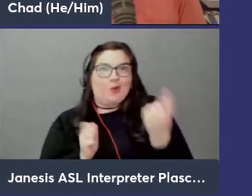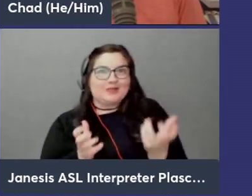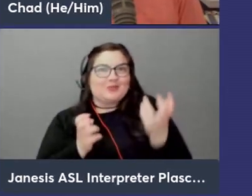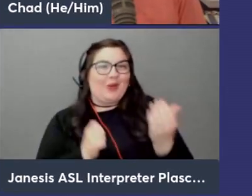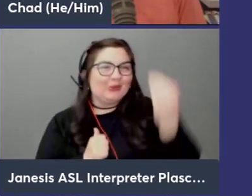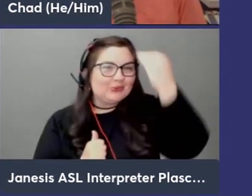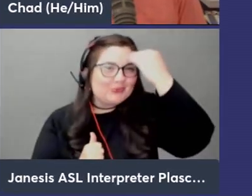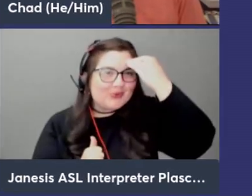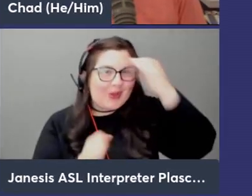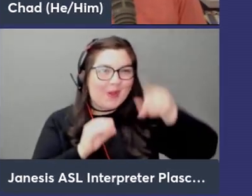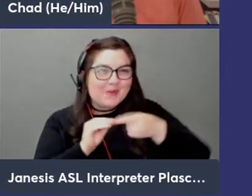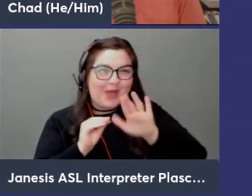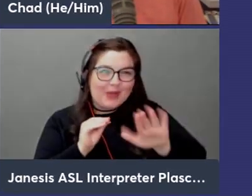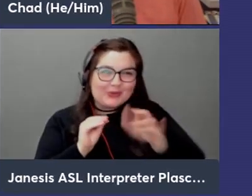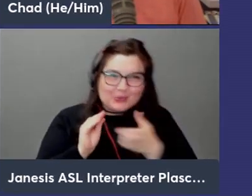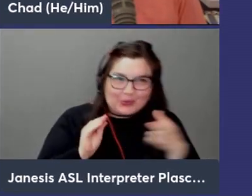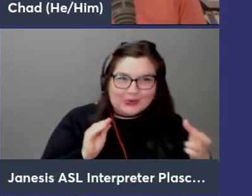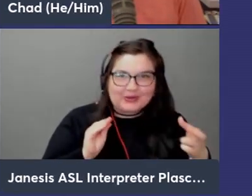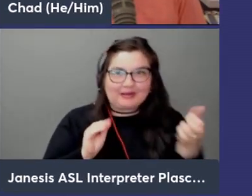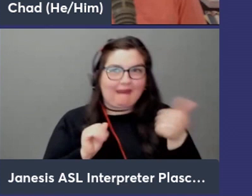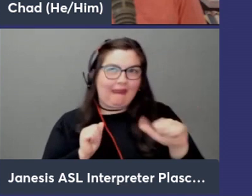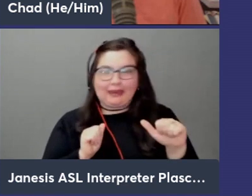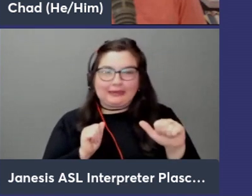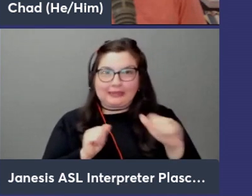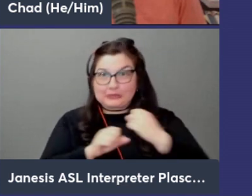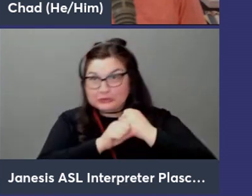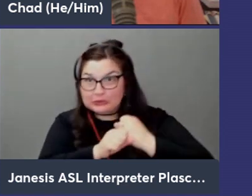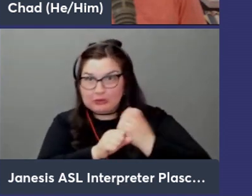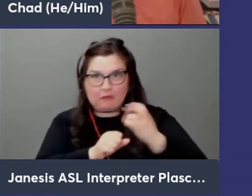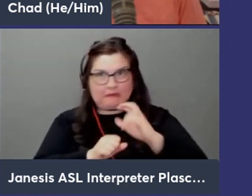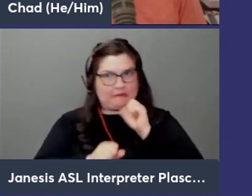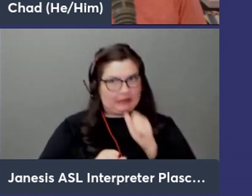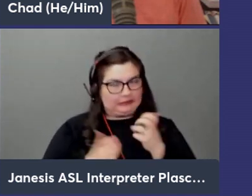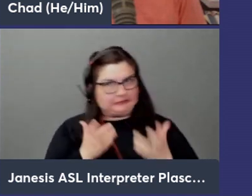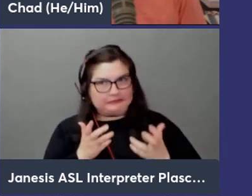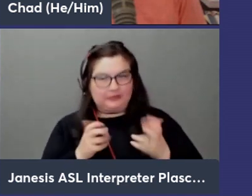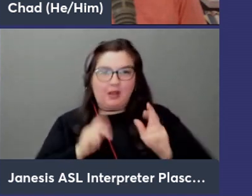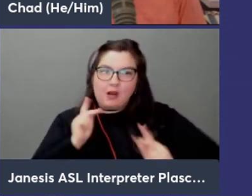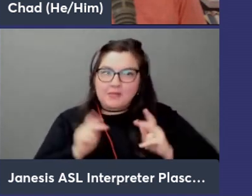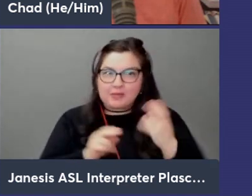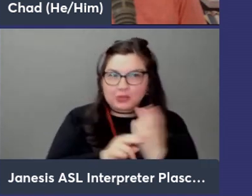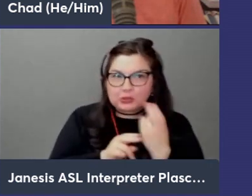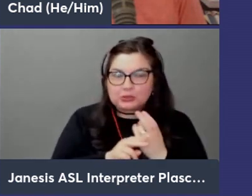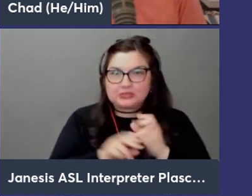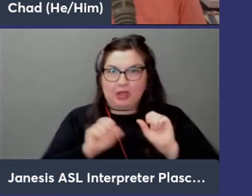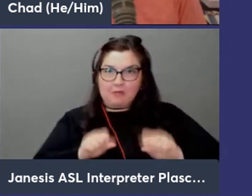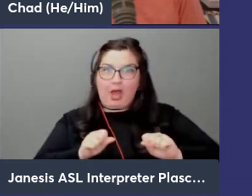Are any of my resources insecure? Are people using them, or are they potentially exposed in ways